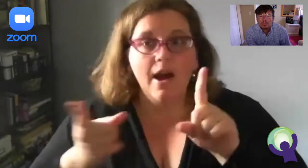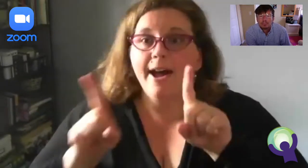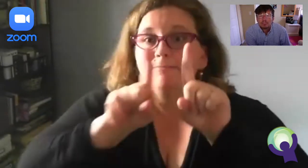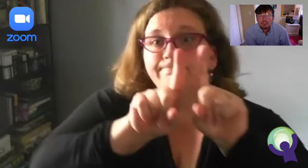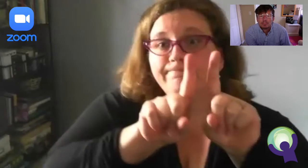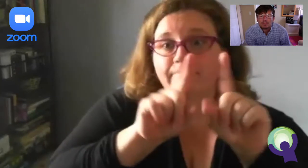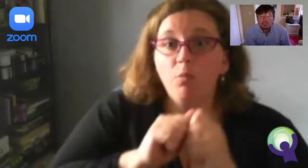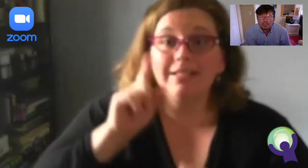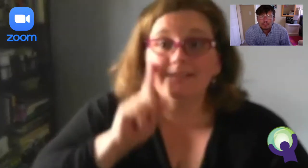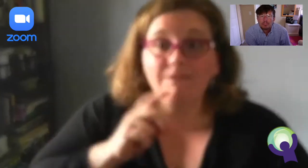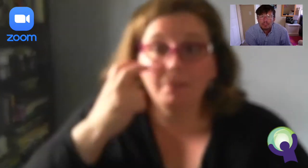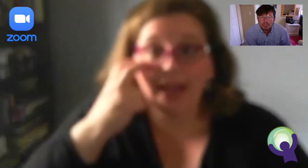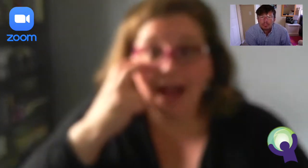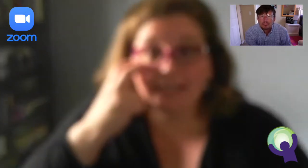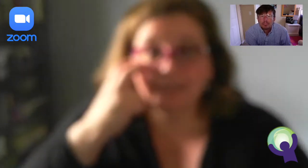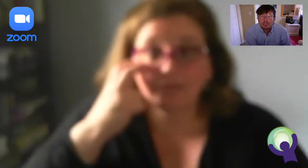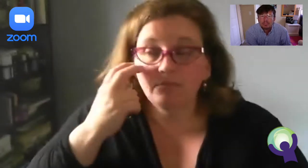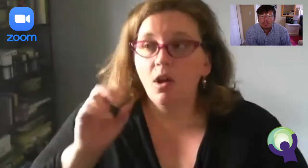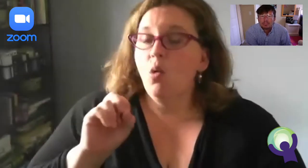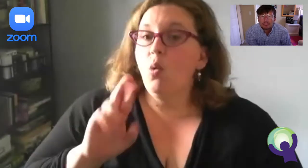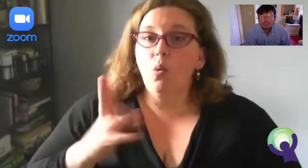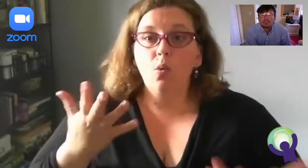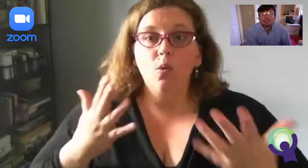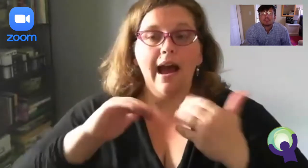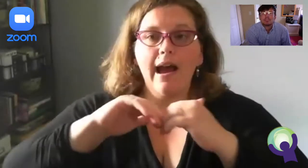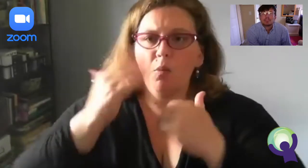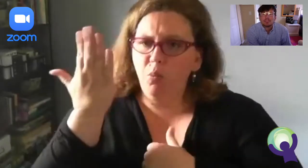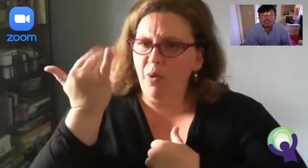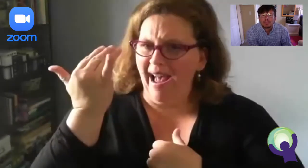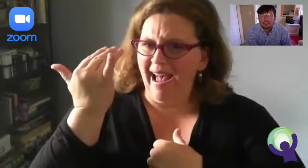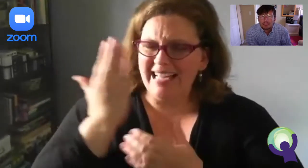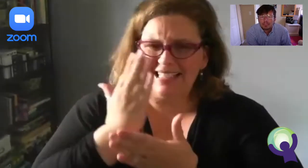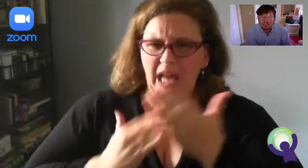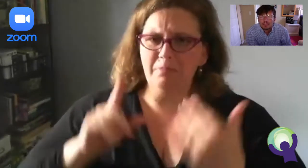with people who are deaf or hard of hearing, how to work with a person who's deaf-blind,